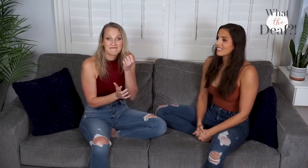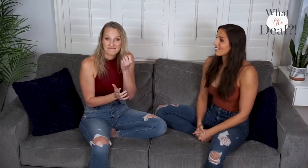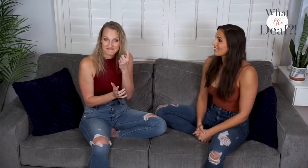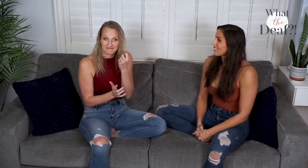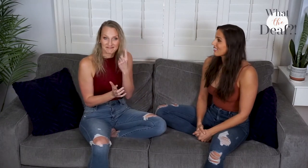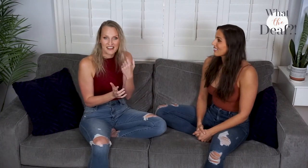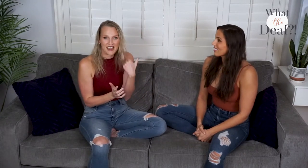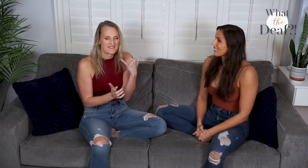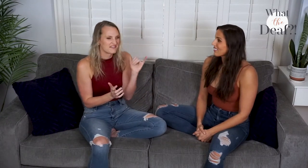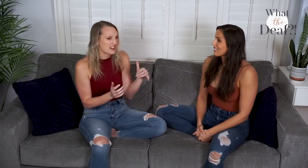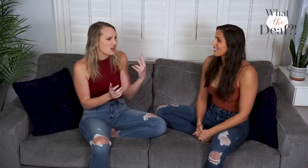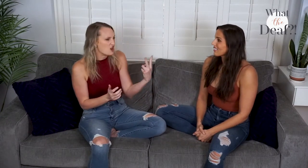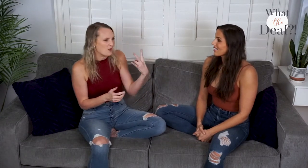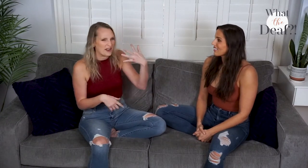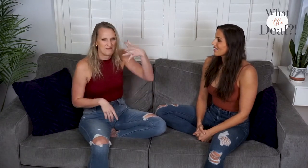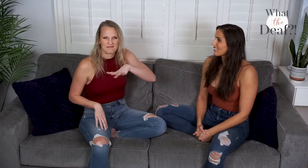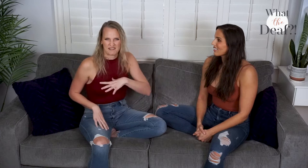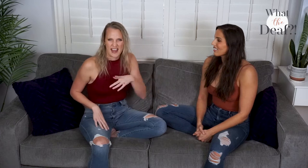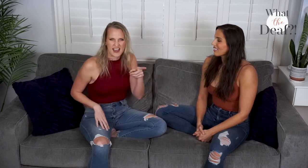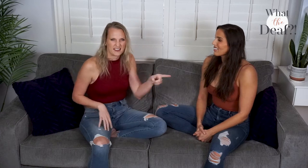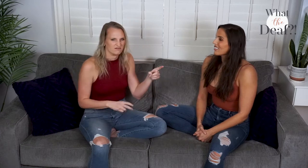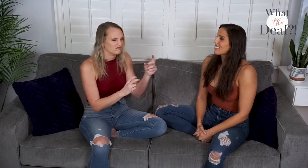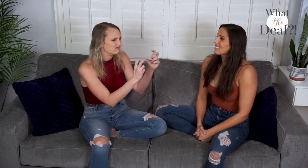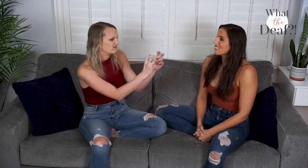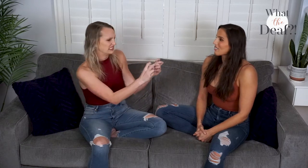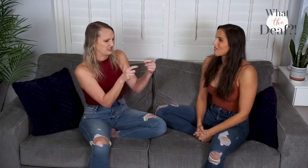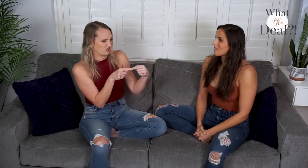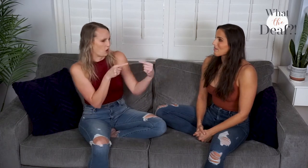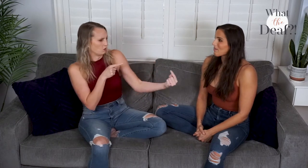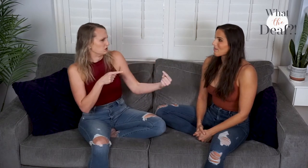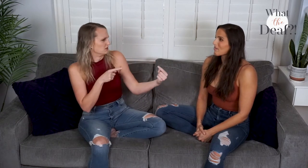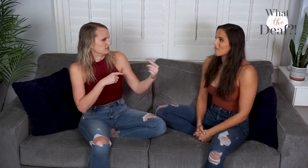And then there were two guys that were sitting kind of across